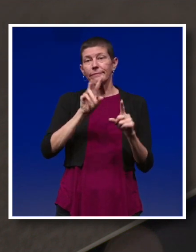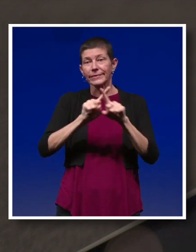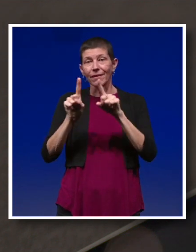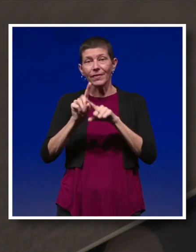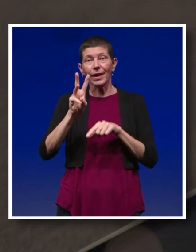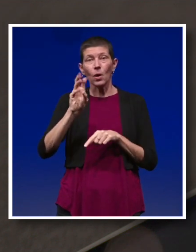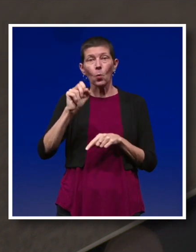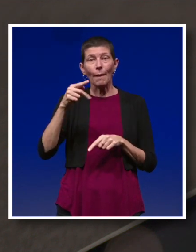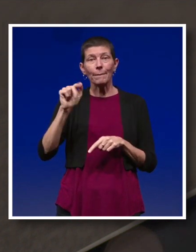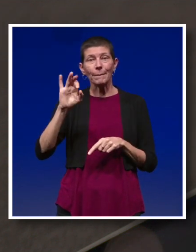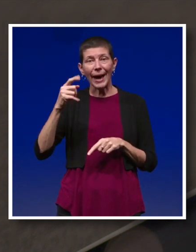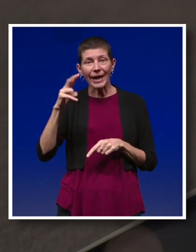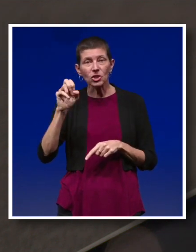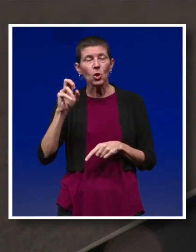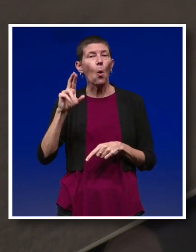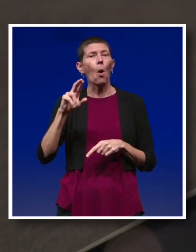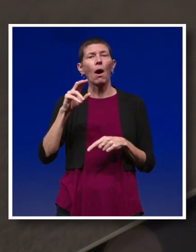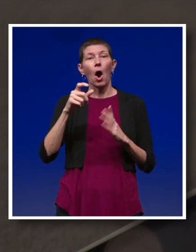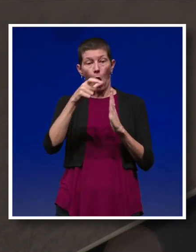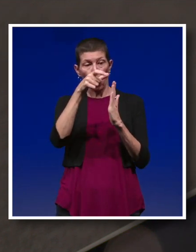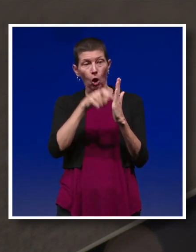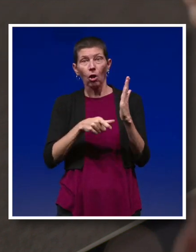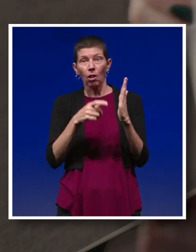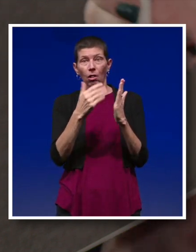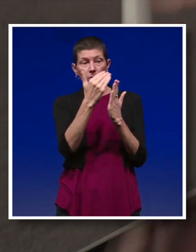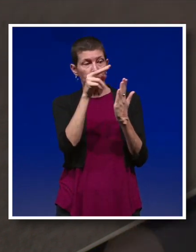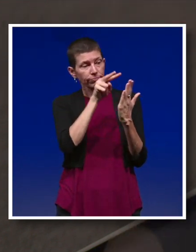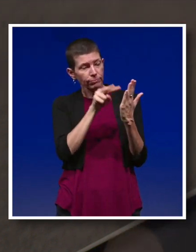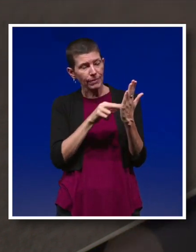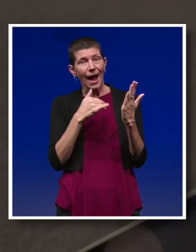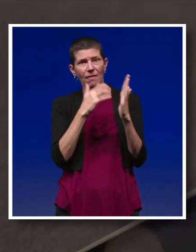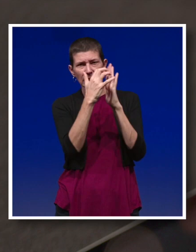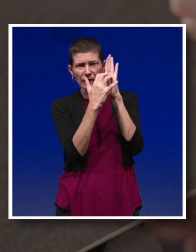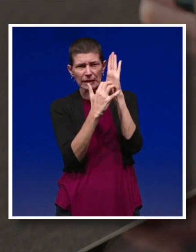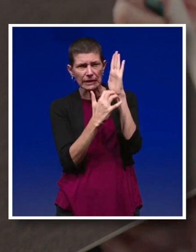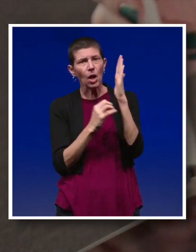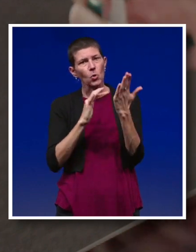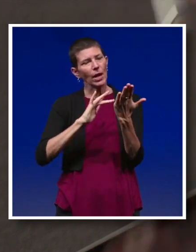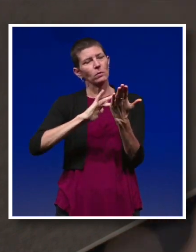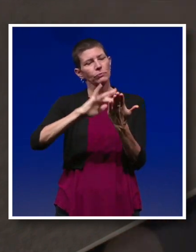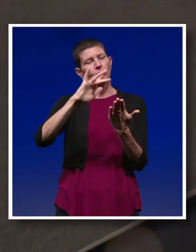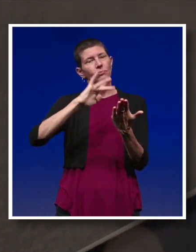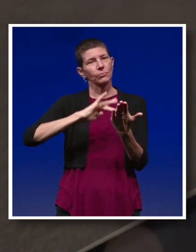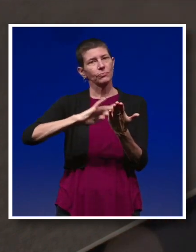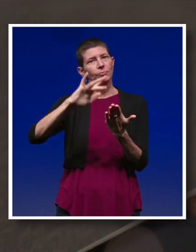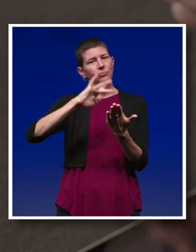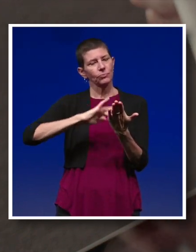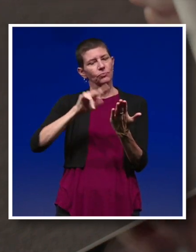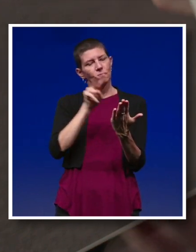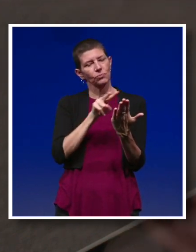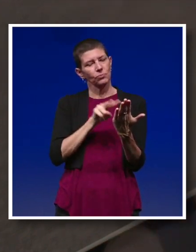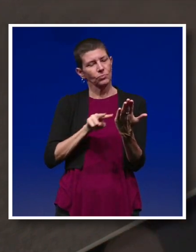like web pages or articles that have a long... amount of text that you can scroll through.